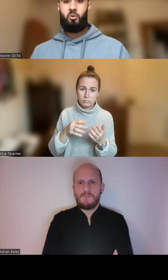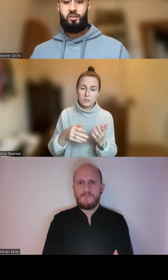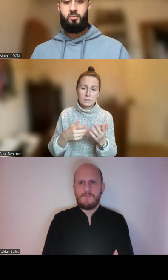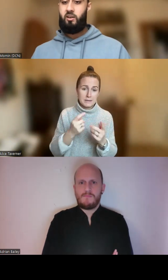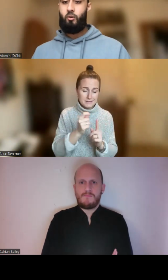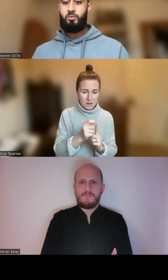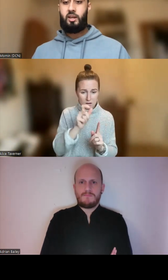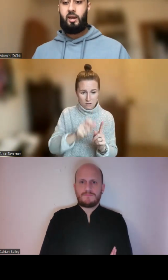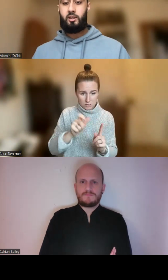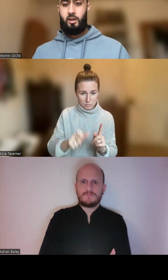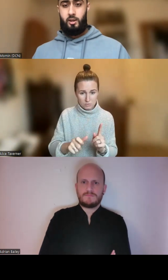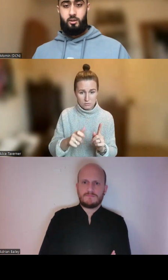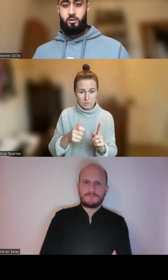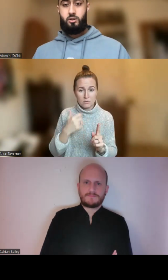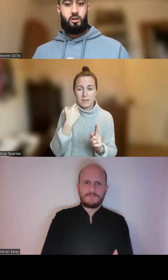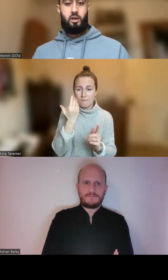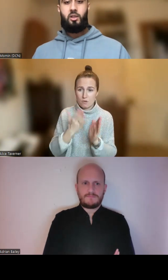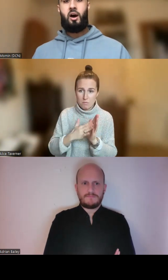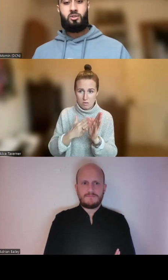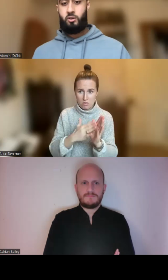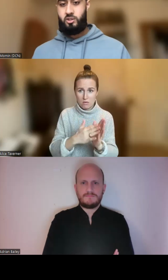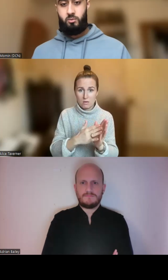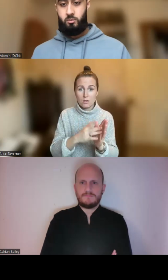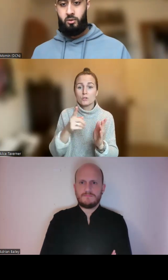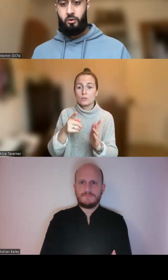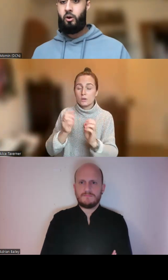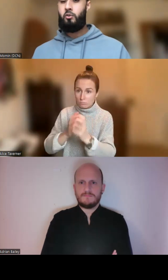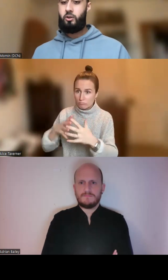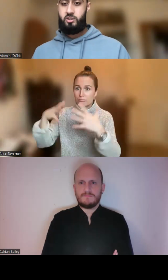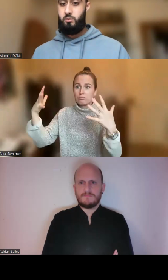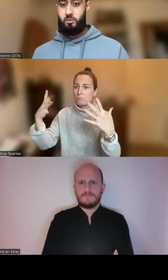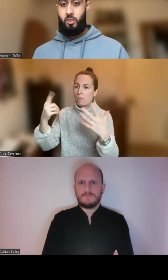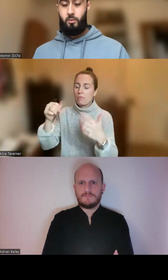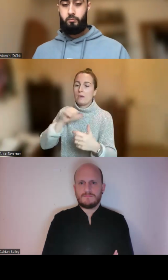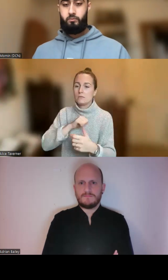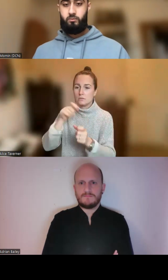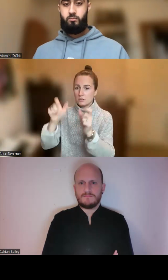on one of these platforms to getting 1,000 customers a month or 100 customers a month?